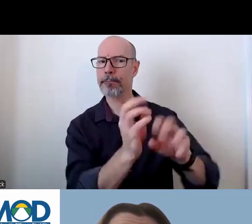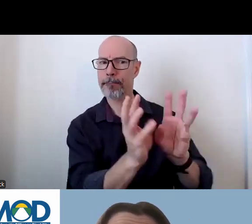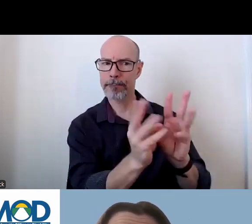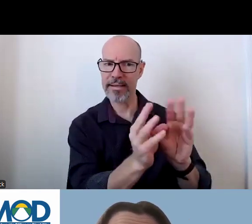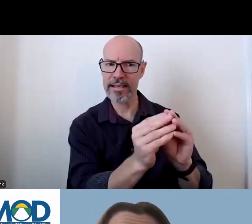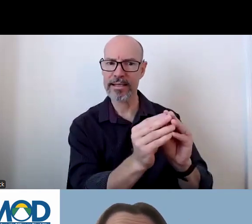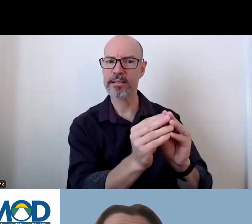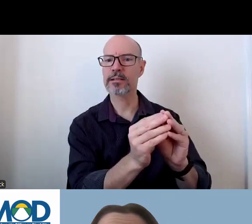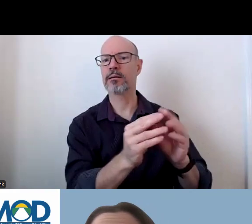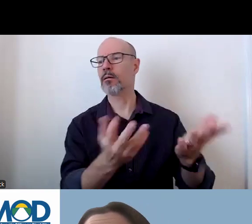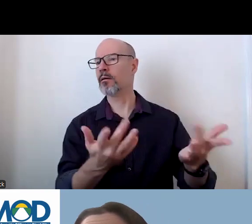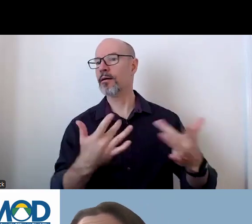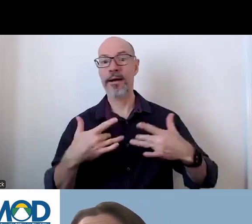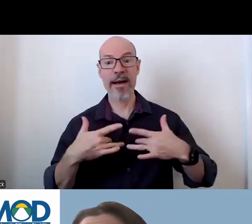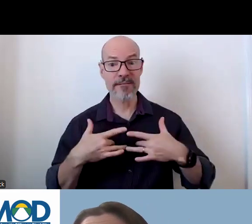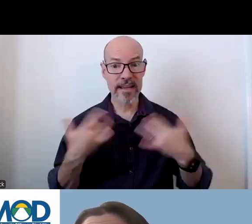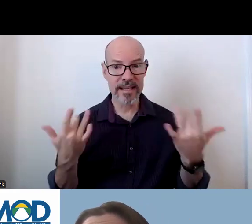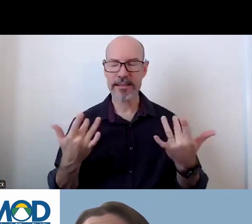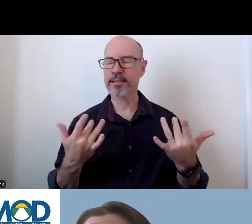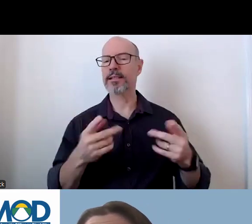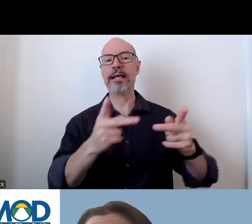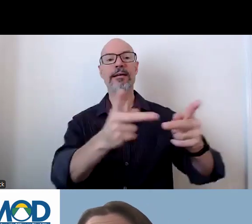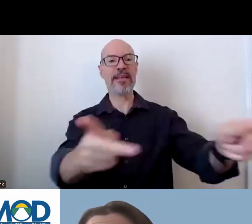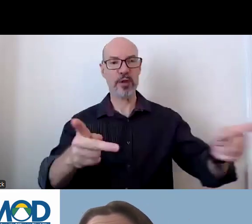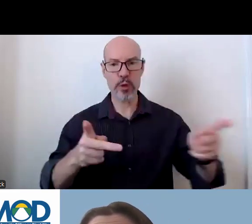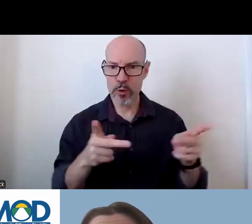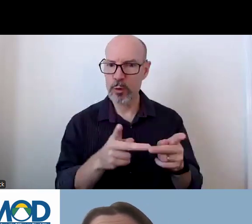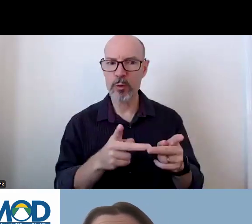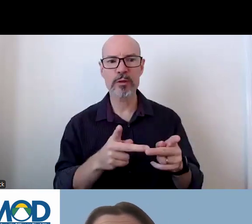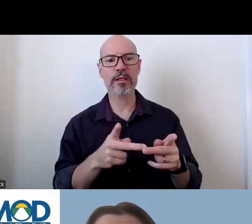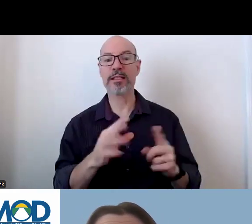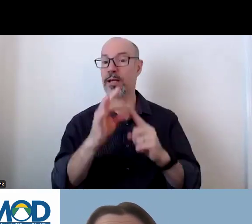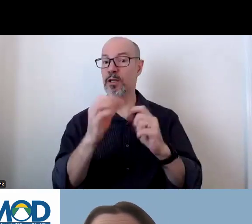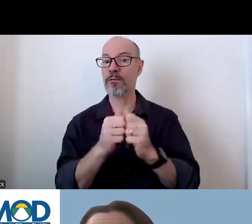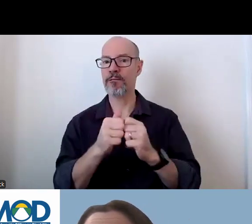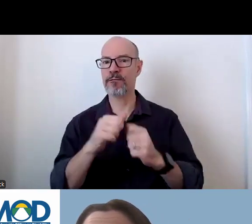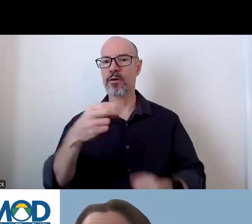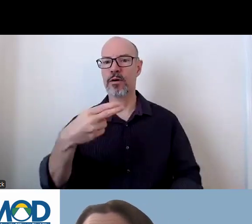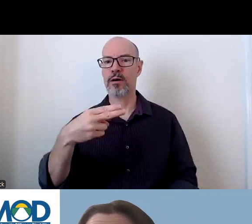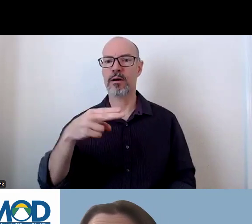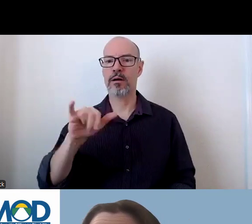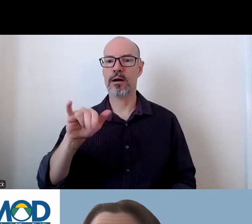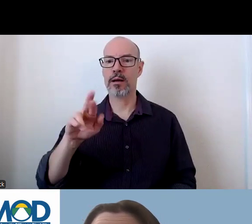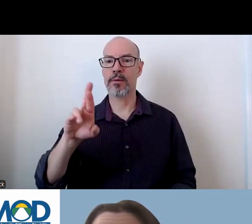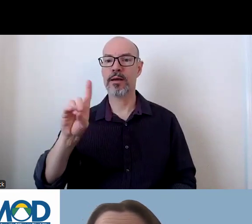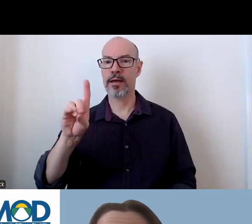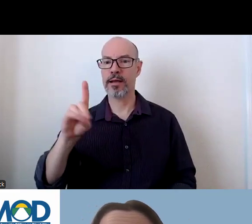We have checklists to look for for in-person venues, virtual platforms, and special considerations for hybrid events, including checklists for